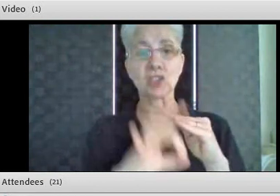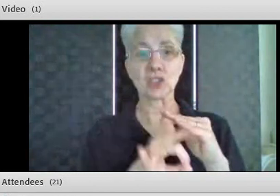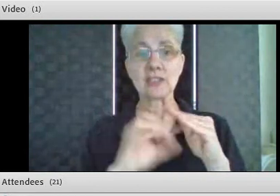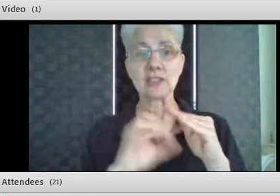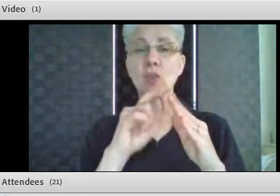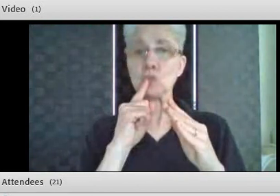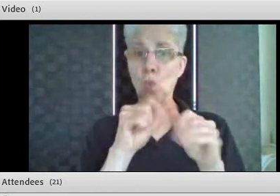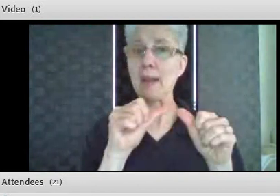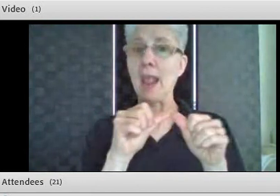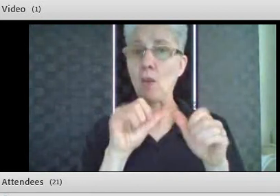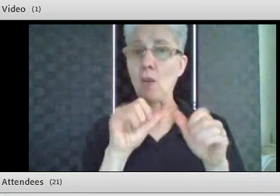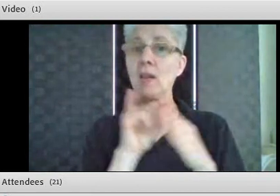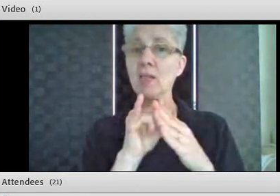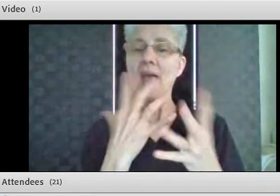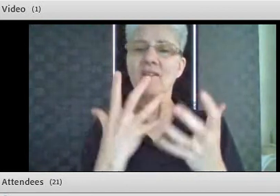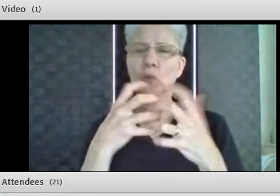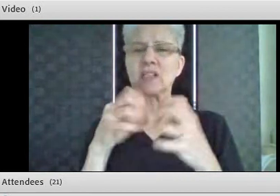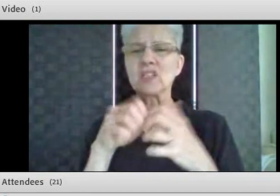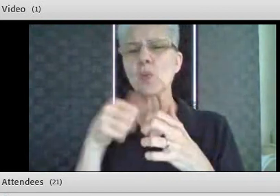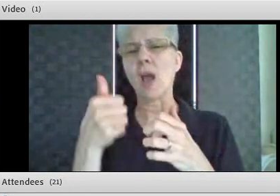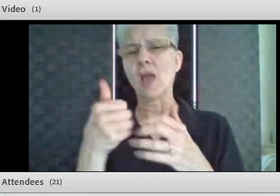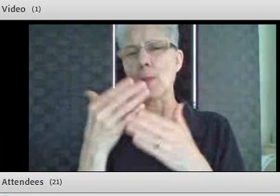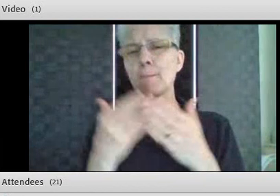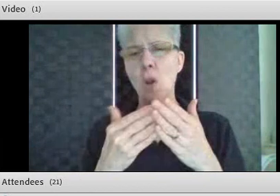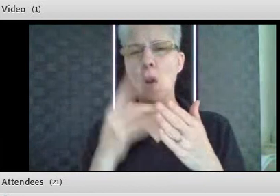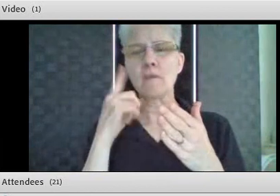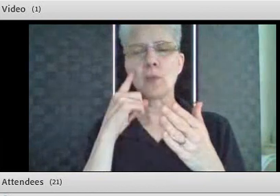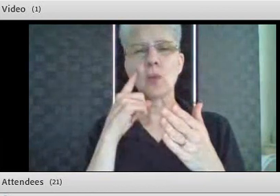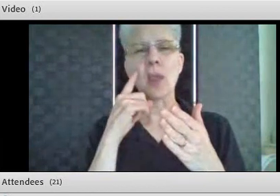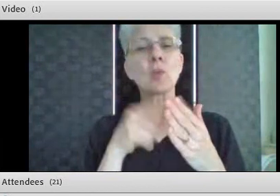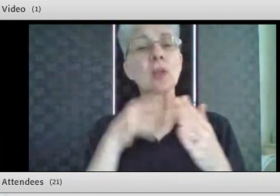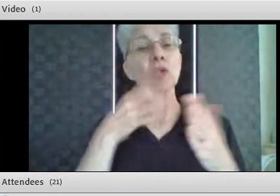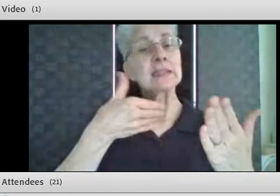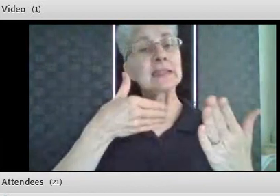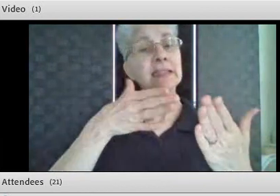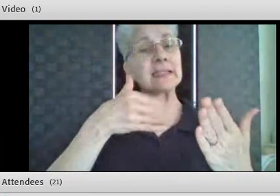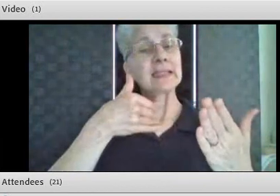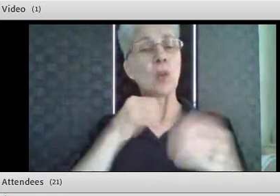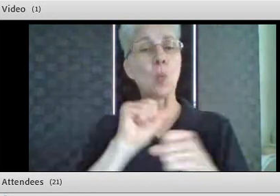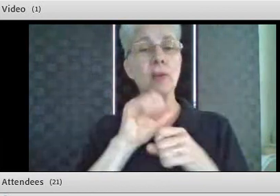and I'm going to be showing you how music and note durations, it all relates back to fractions,